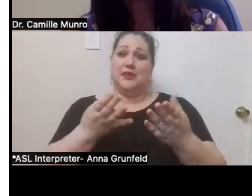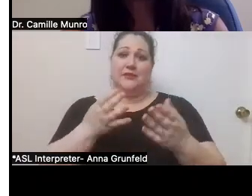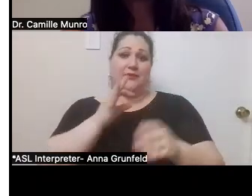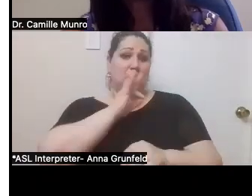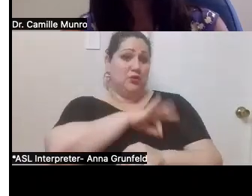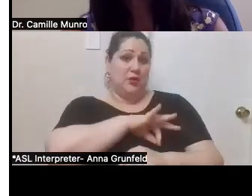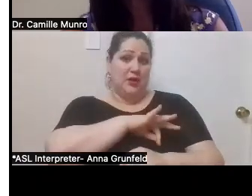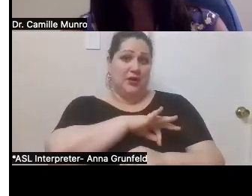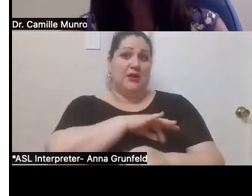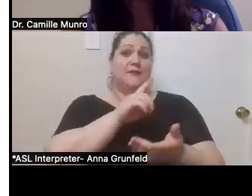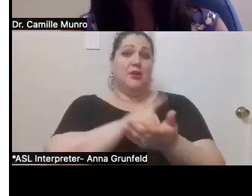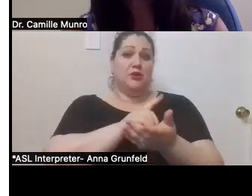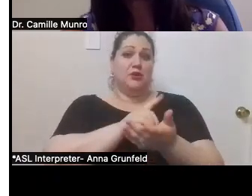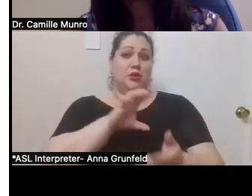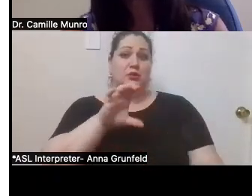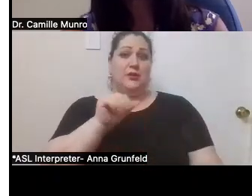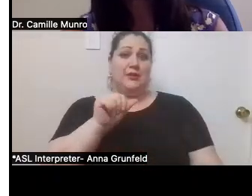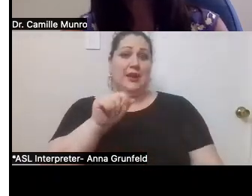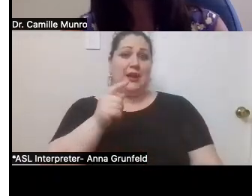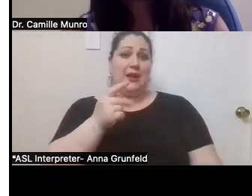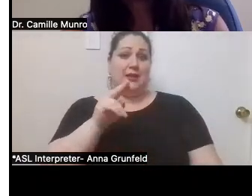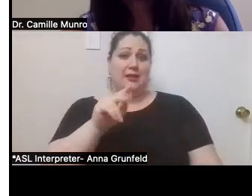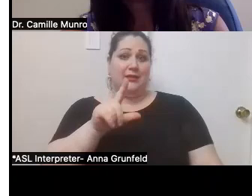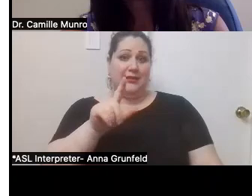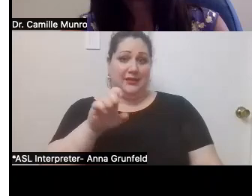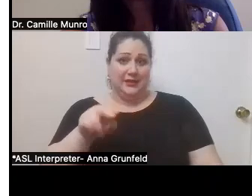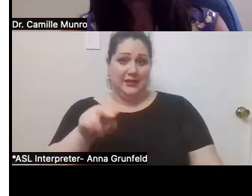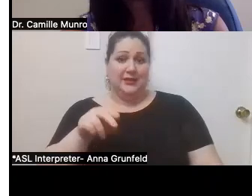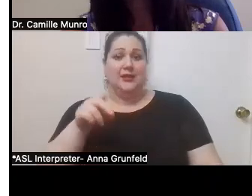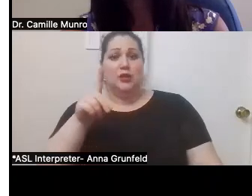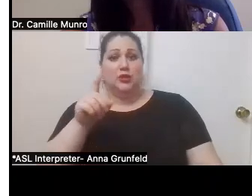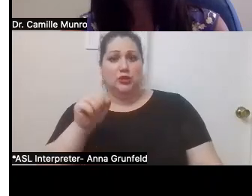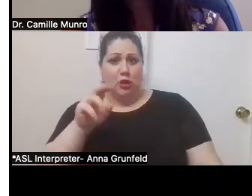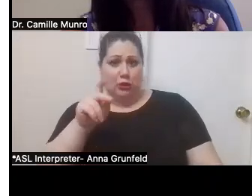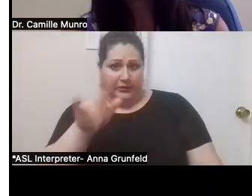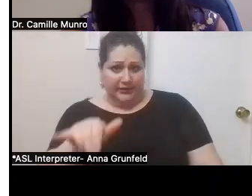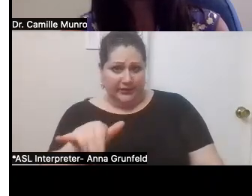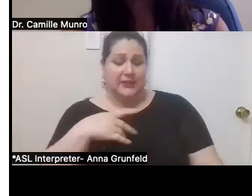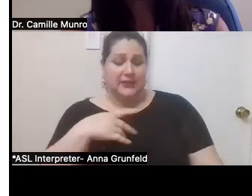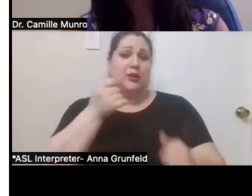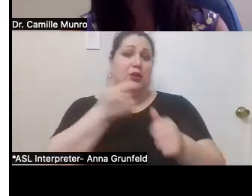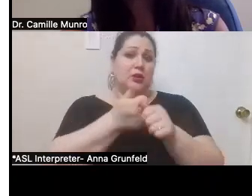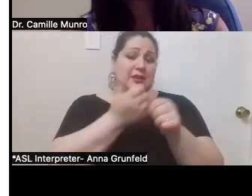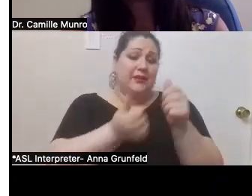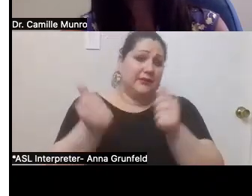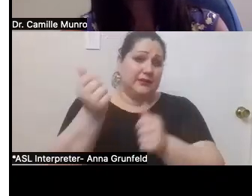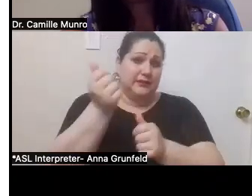who is a senior medical officer at the Ottawa Hospital who was unable to present today.